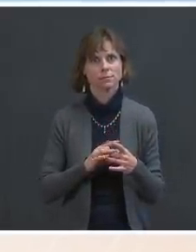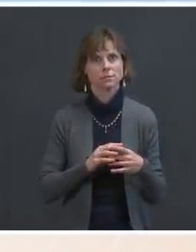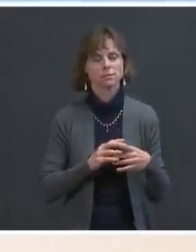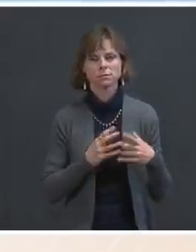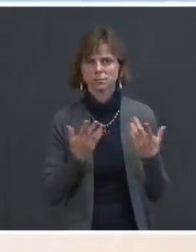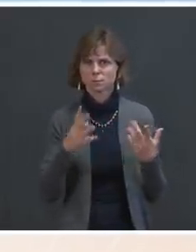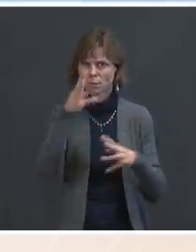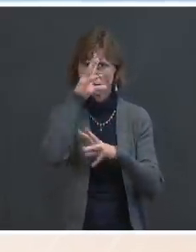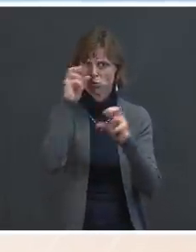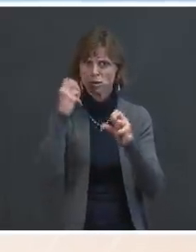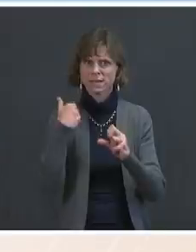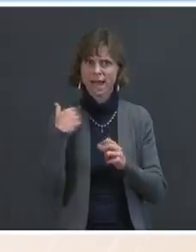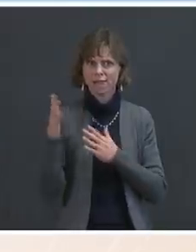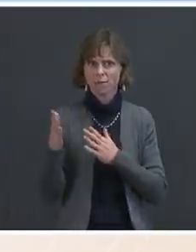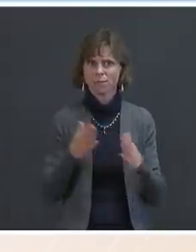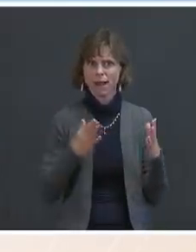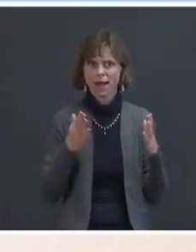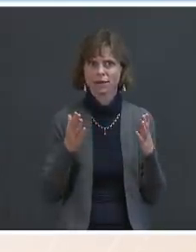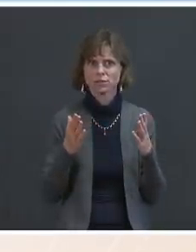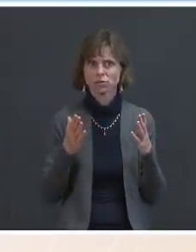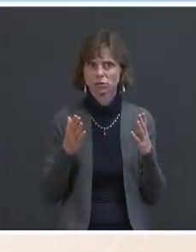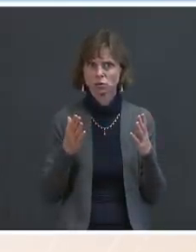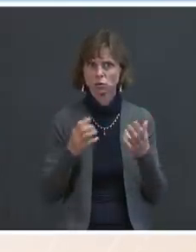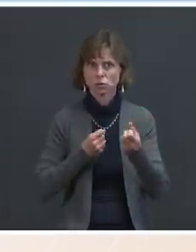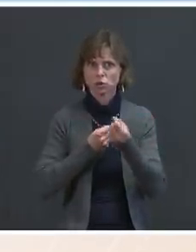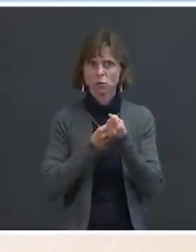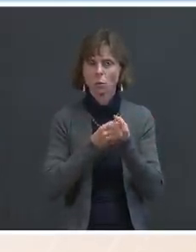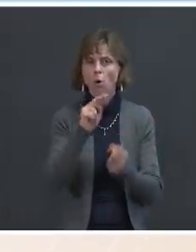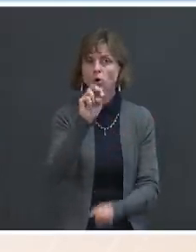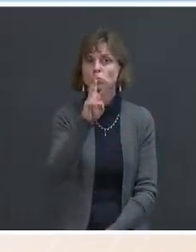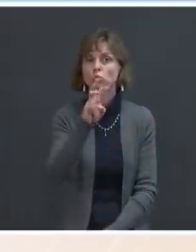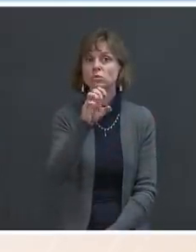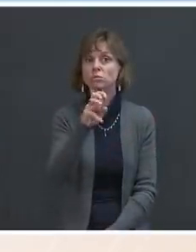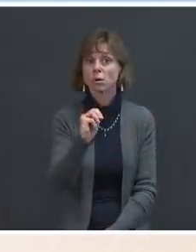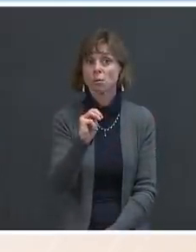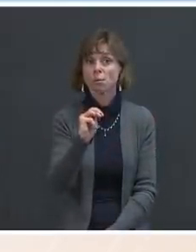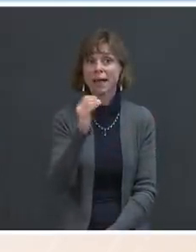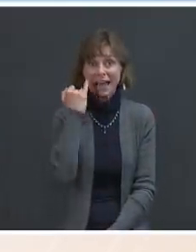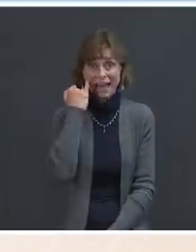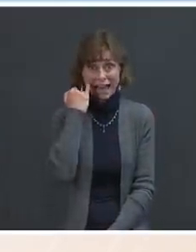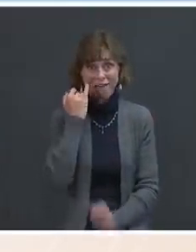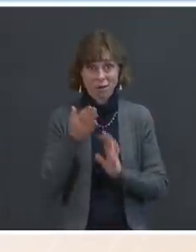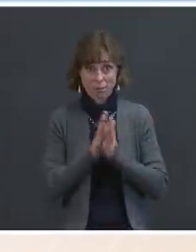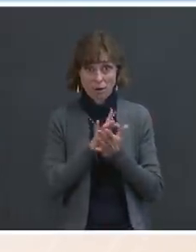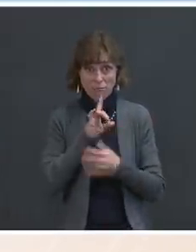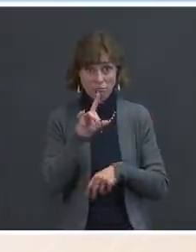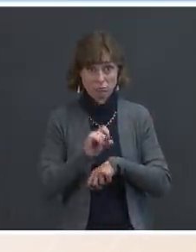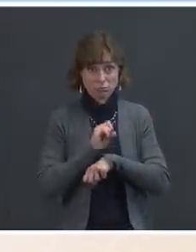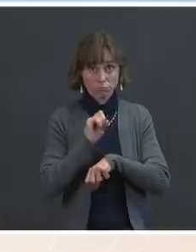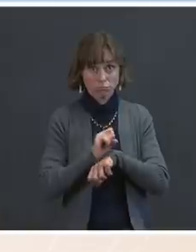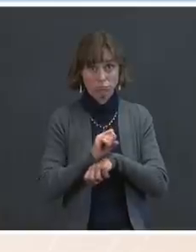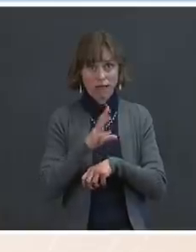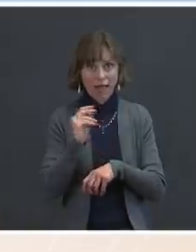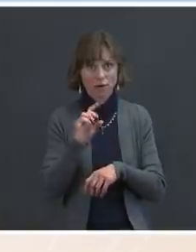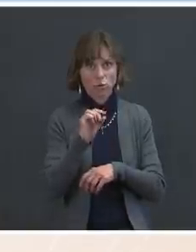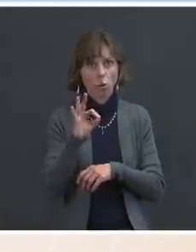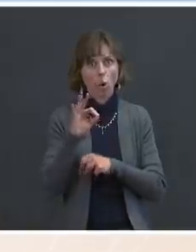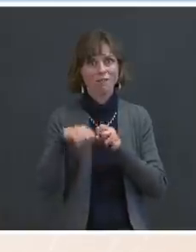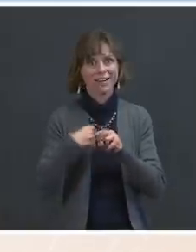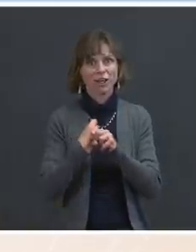to personally or otherwise support Newsom if this does make it on the ballot and, you know, becomes an off-year campaign? Ms. Psaki: We're not quite there yet.